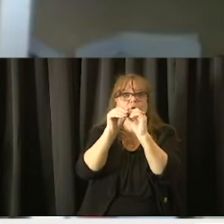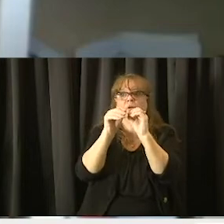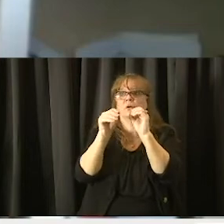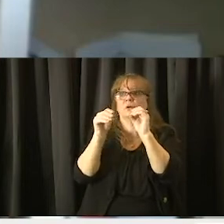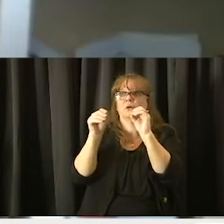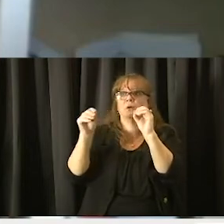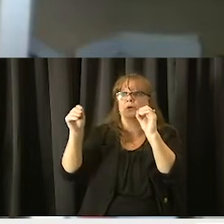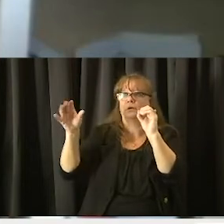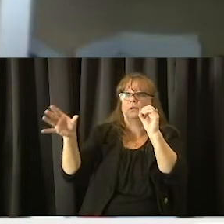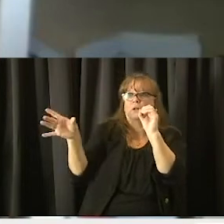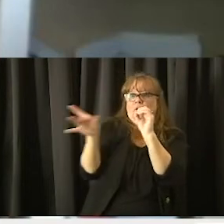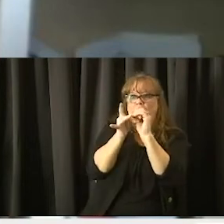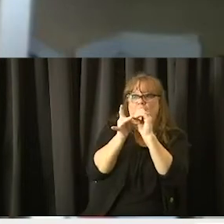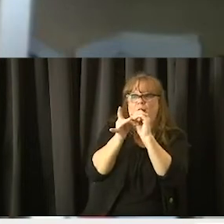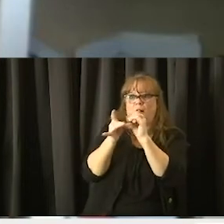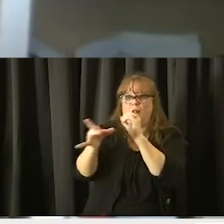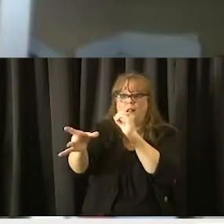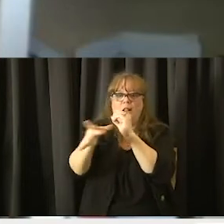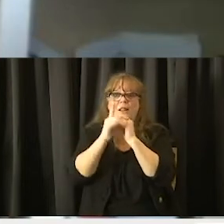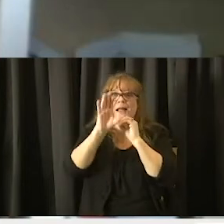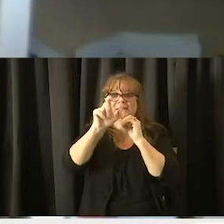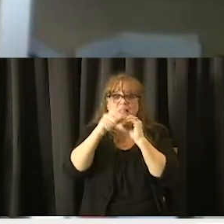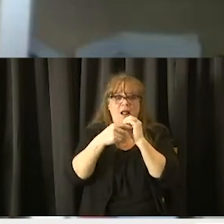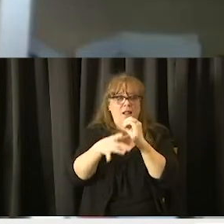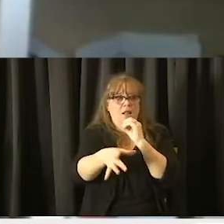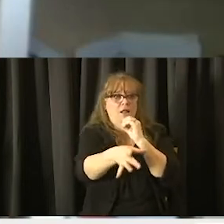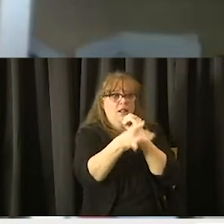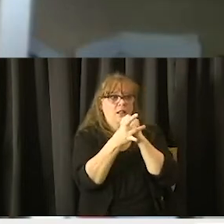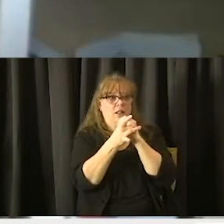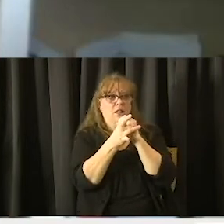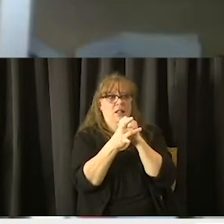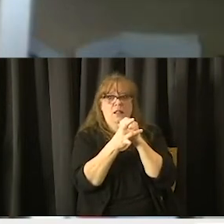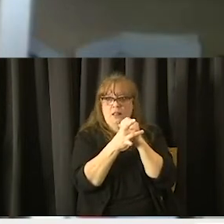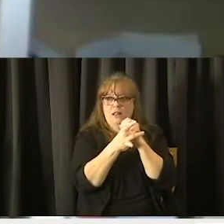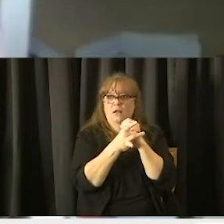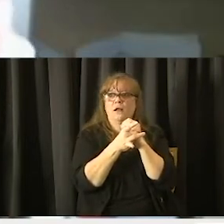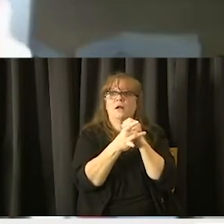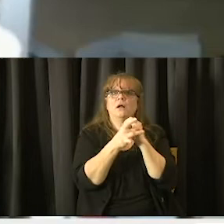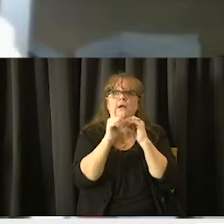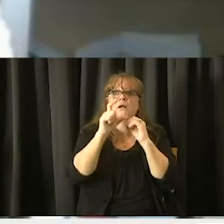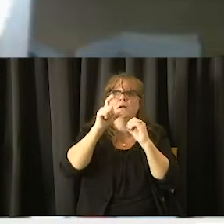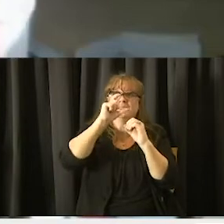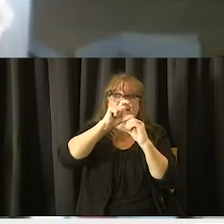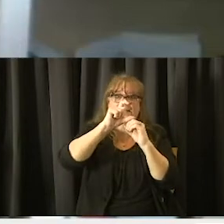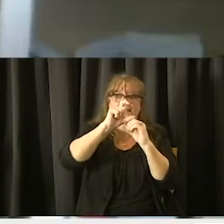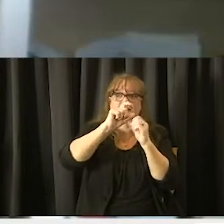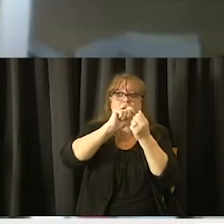that's the virus and this paper clip is is sitting here and somehow it needs to stick onto the cell